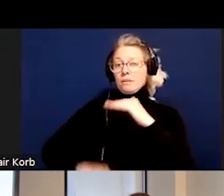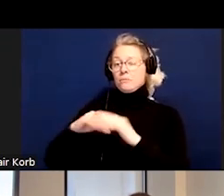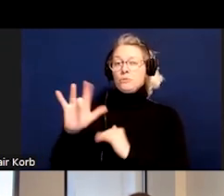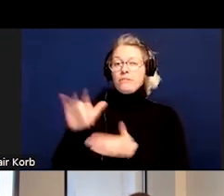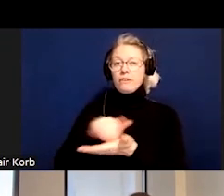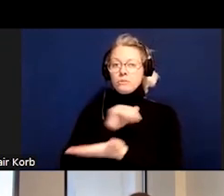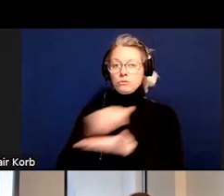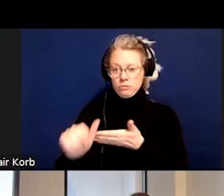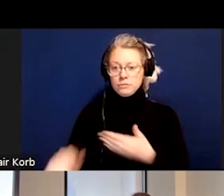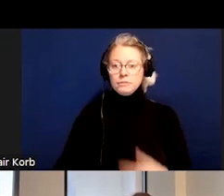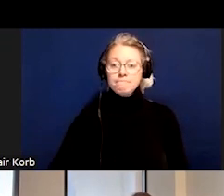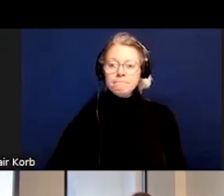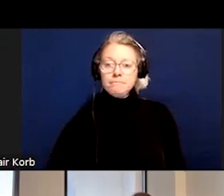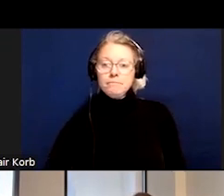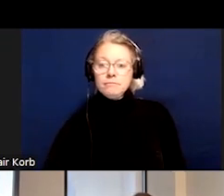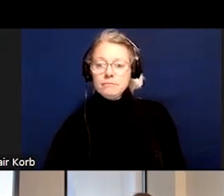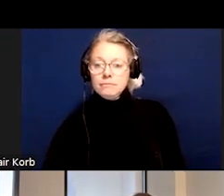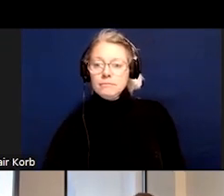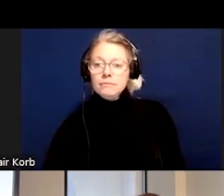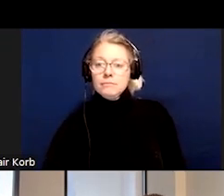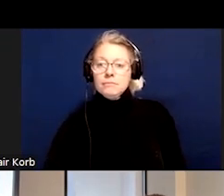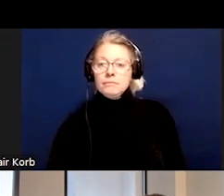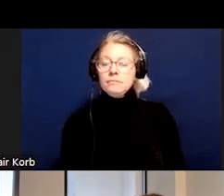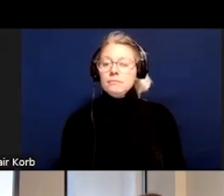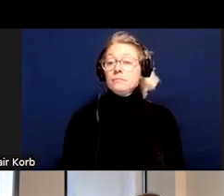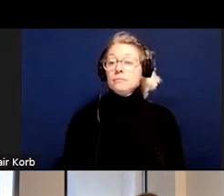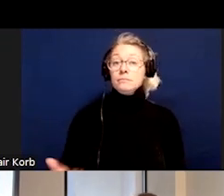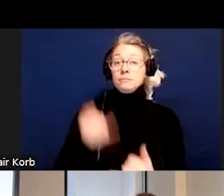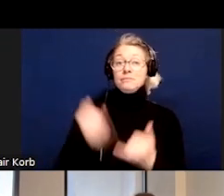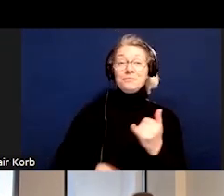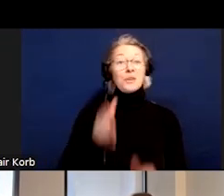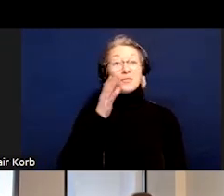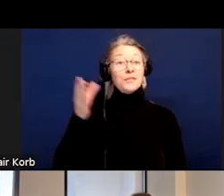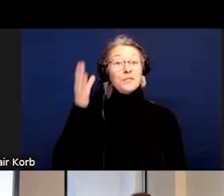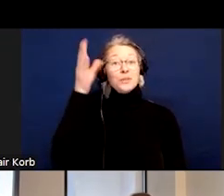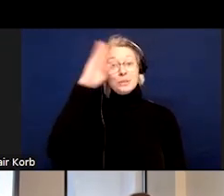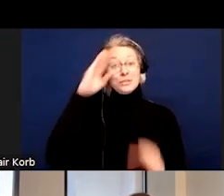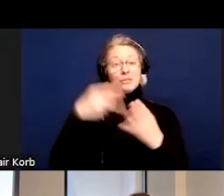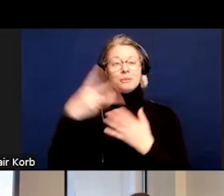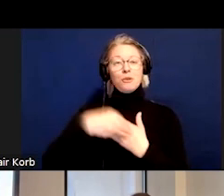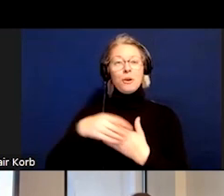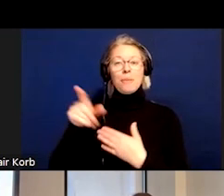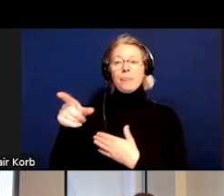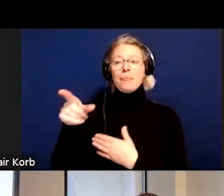And finally, the Future Focus Program is an iteration of the Organization Structural Change